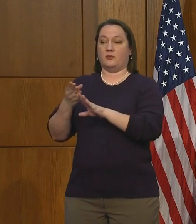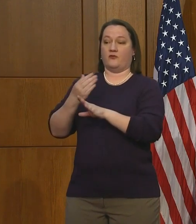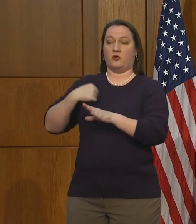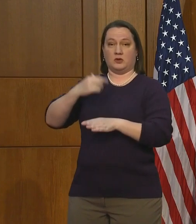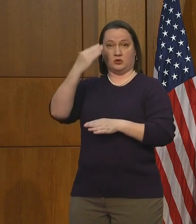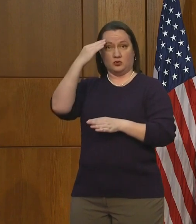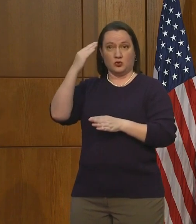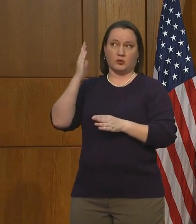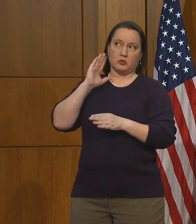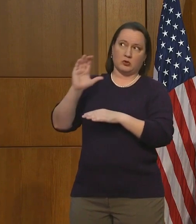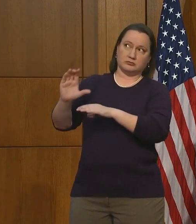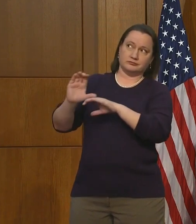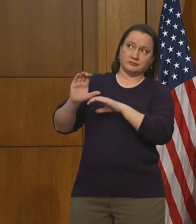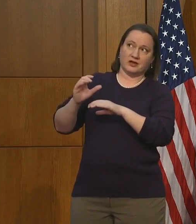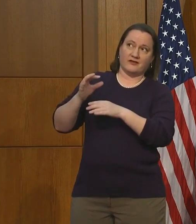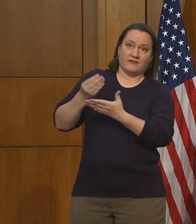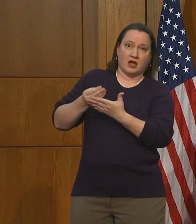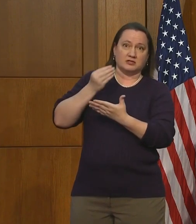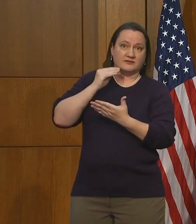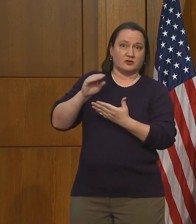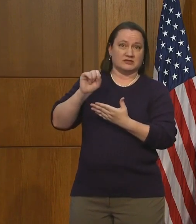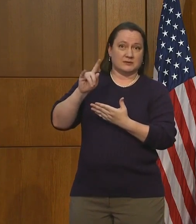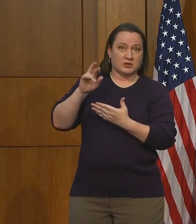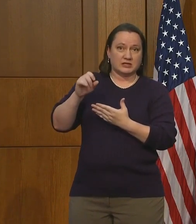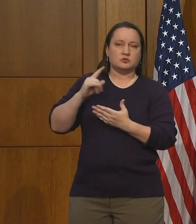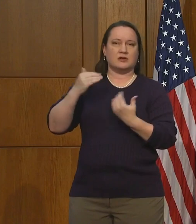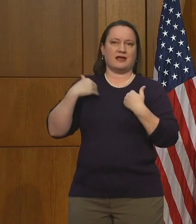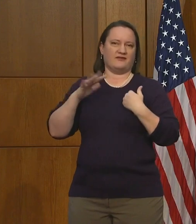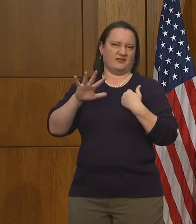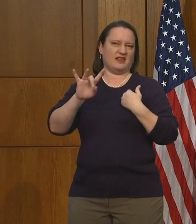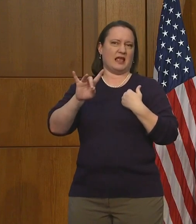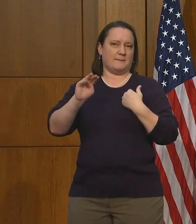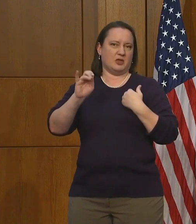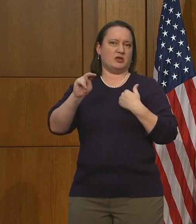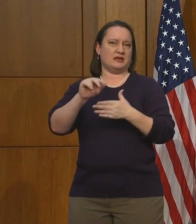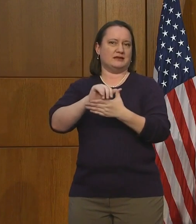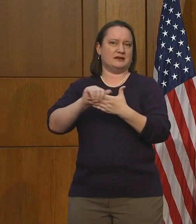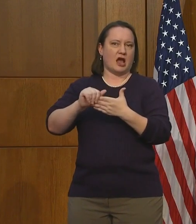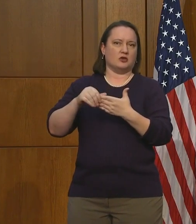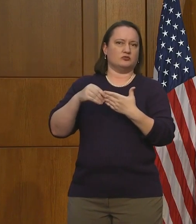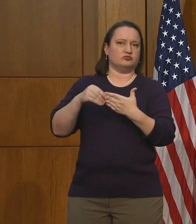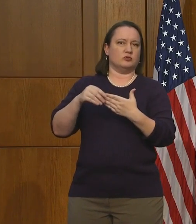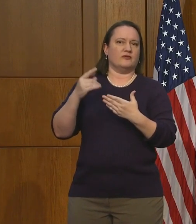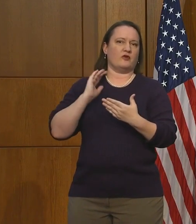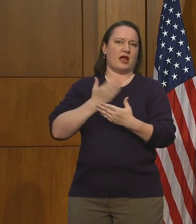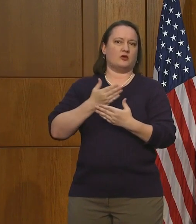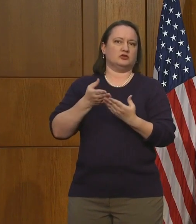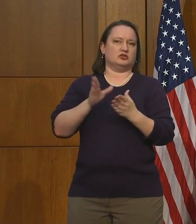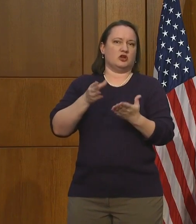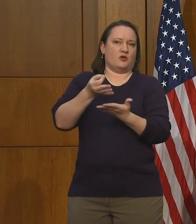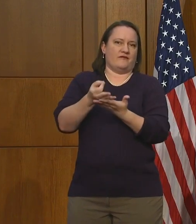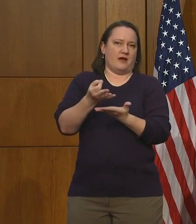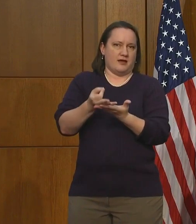ONE MILLION IN THAT. ONE ABOVE THAT BEFORE WE KNEW WE WERE GONNA GET STABILISED ON US AT FIFTY EIGHT MILLION DOLLAR.